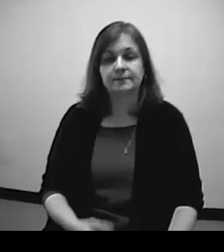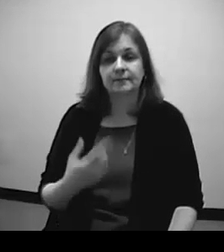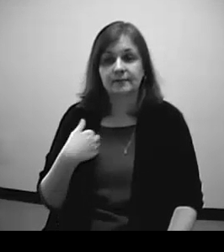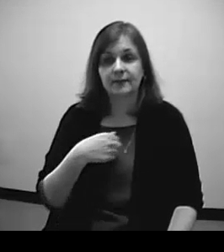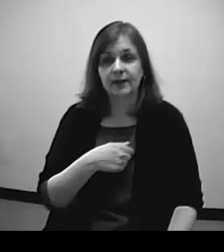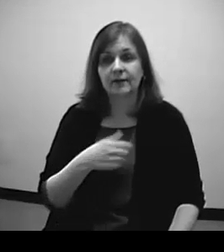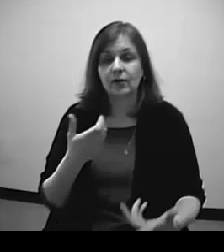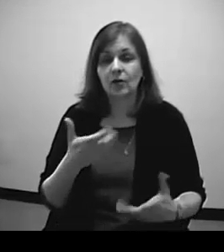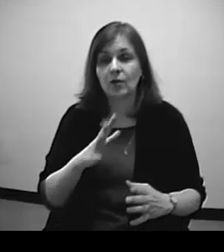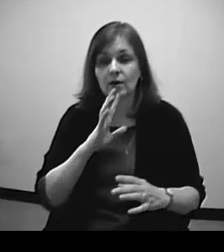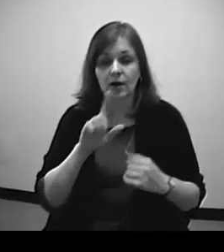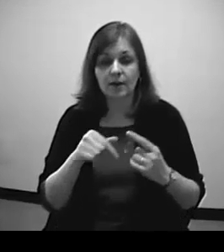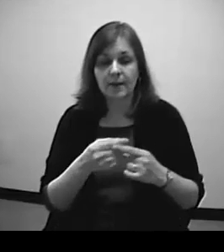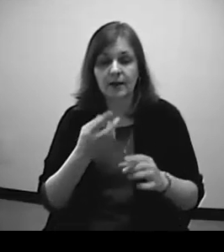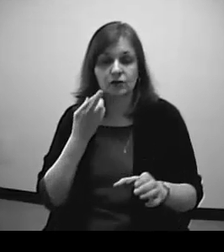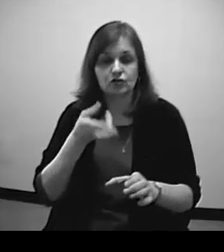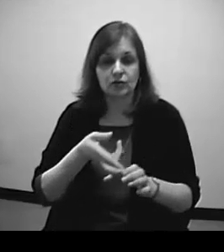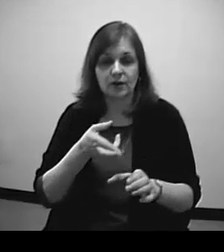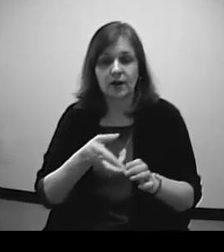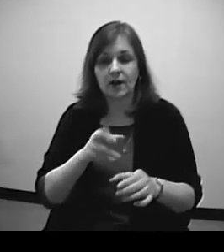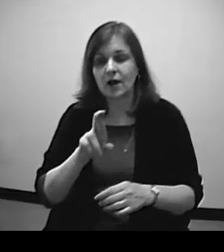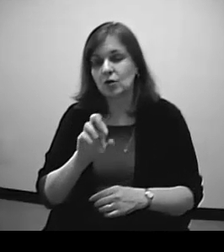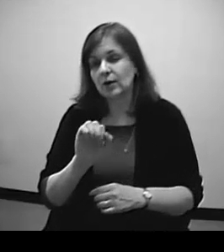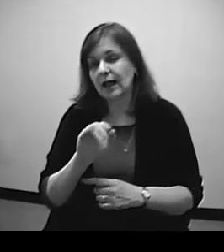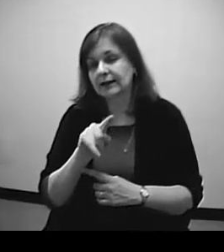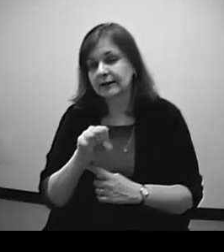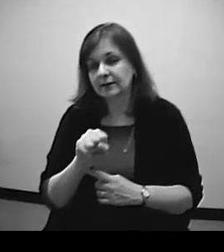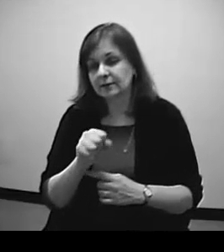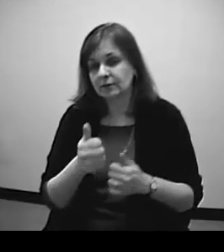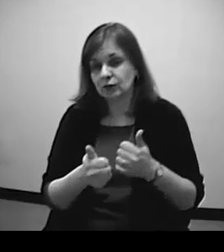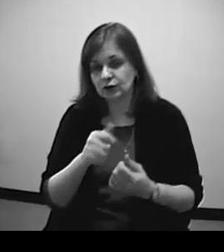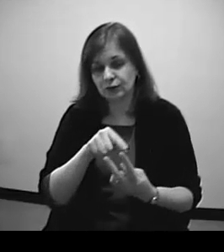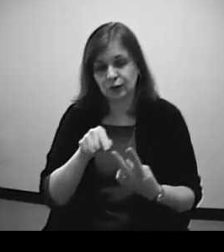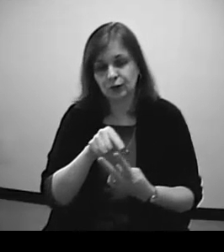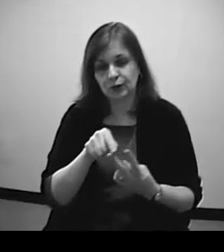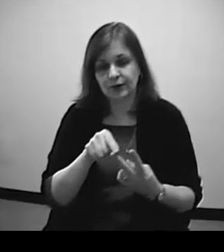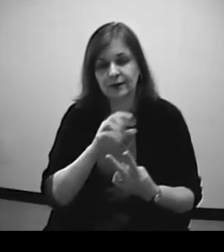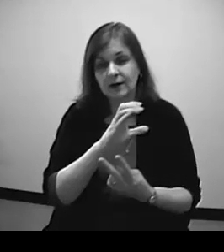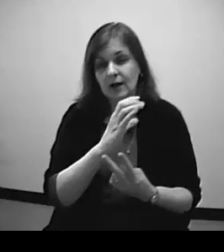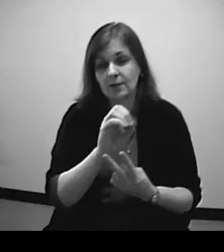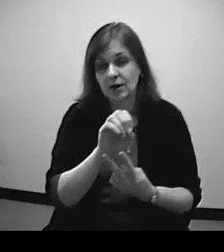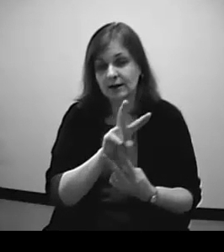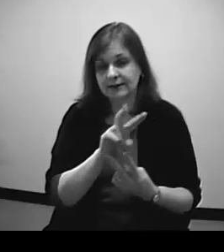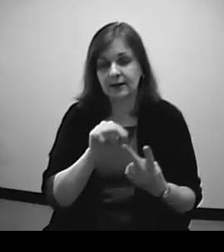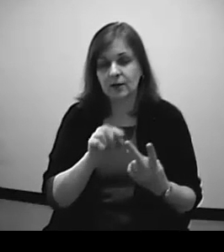we have already discussed the reactants as carbon dioxide and water